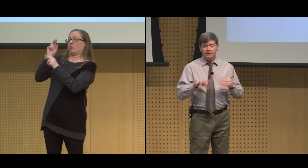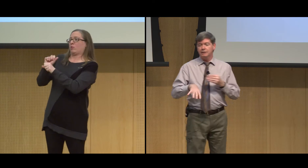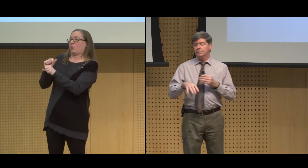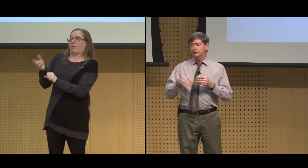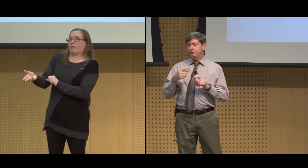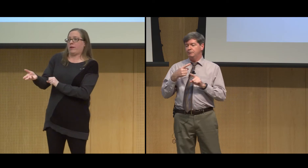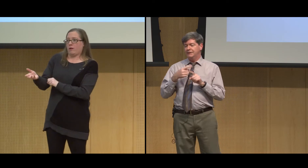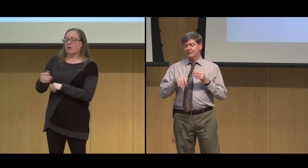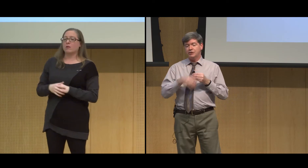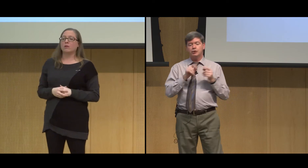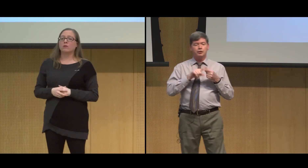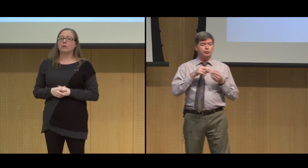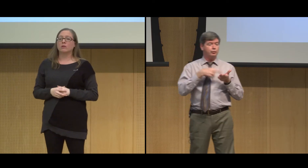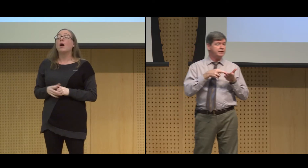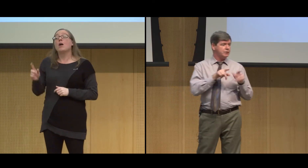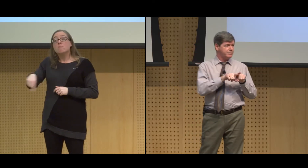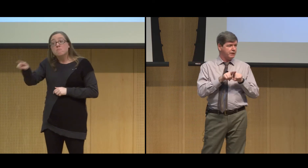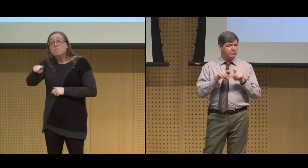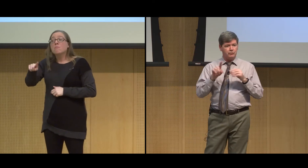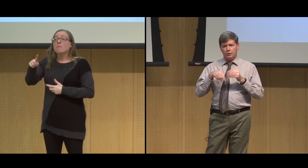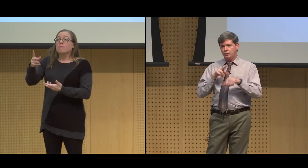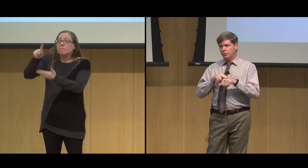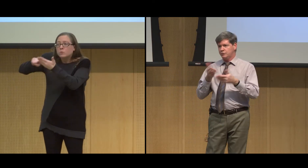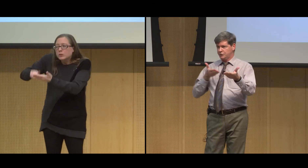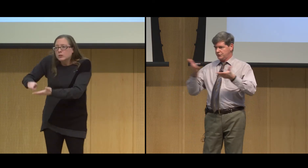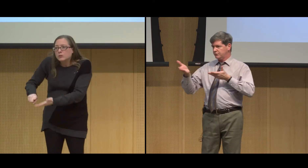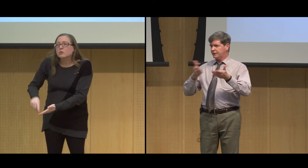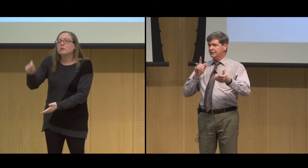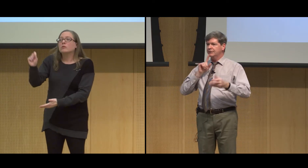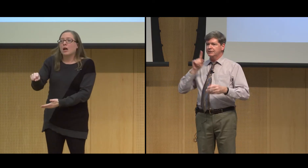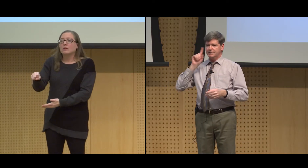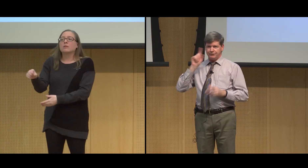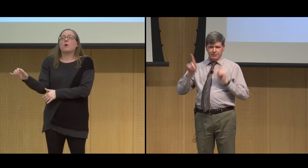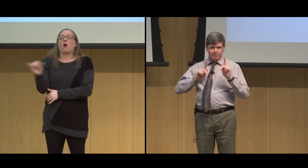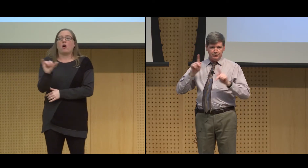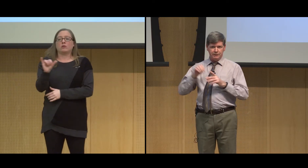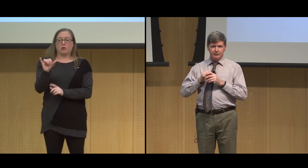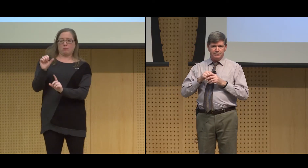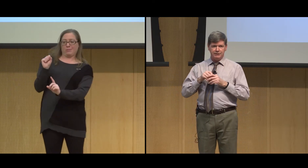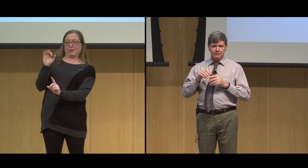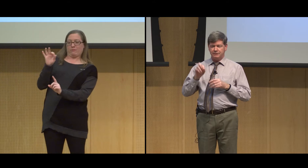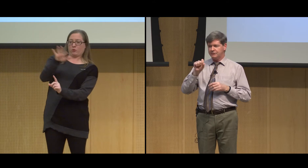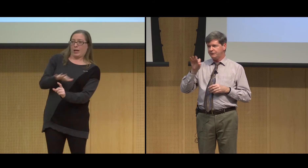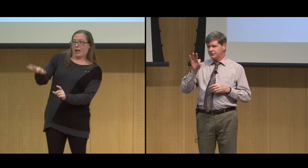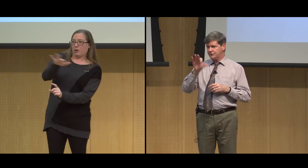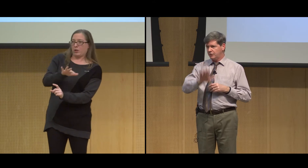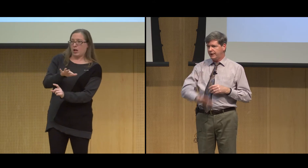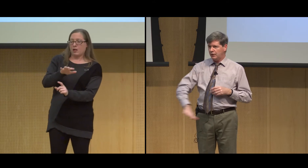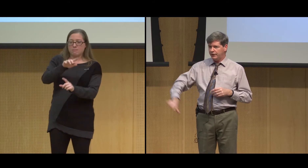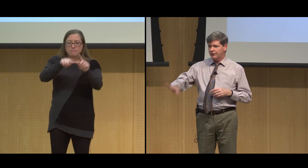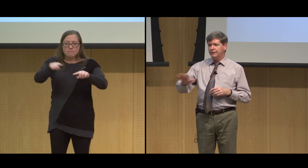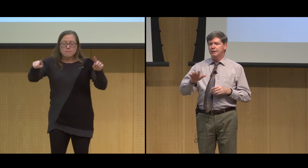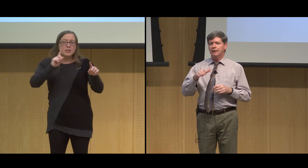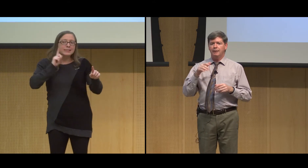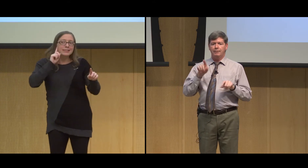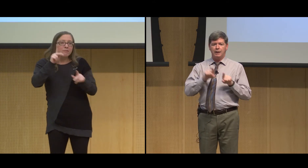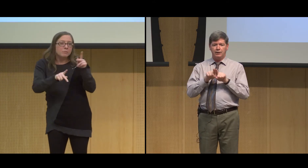Um, in addition to research, they also of course were serving deaf people in the San Francisco area.